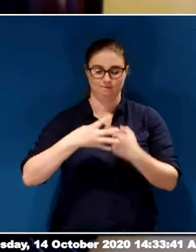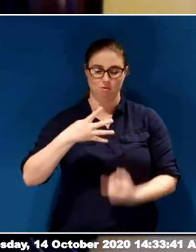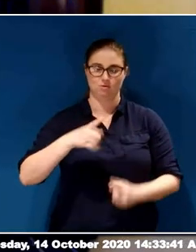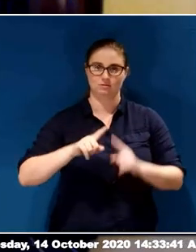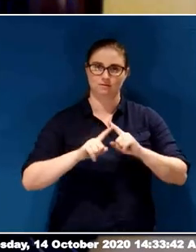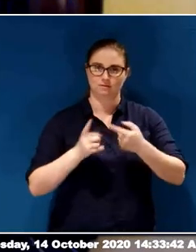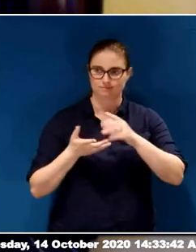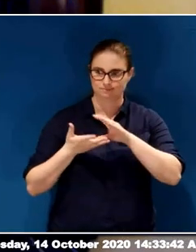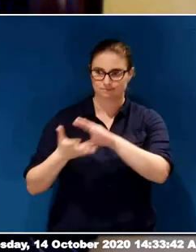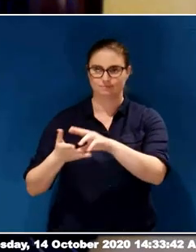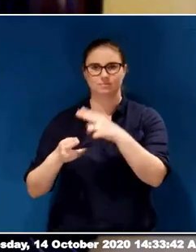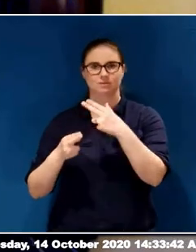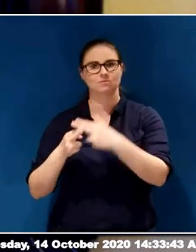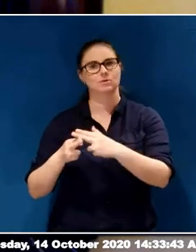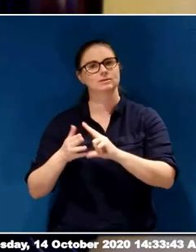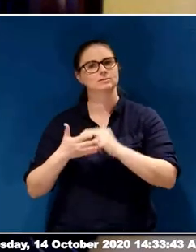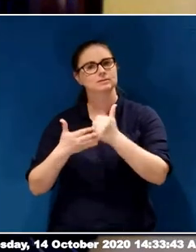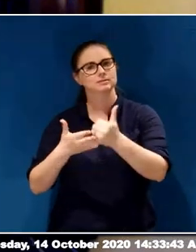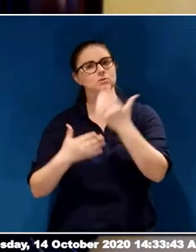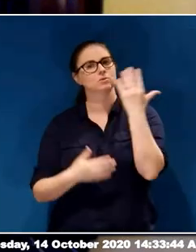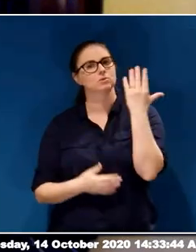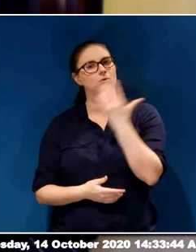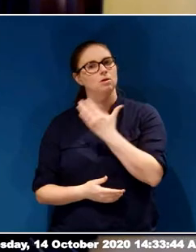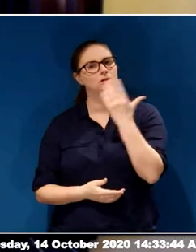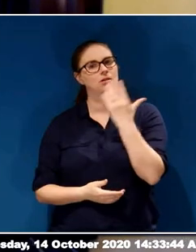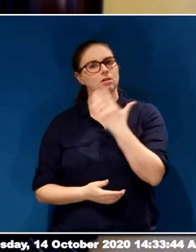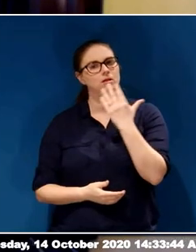students from a low socioeconomic background.